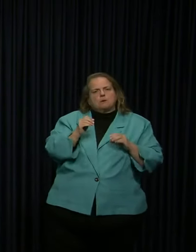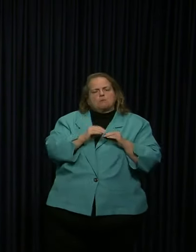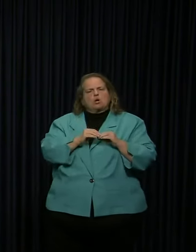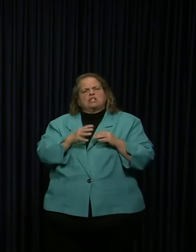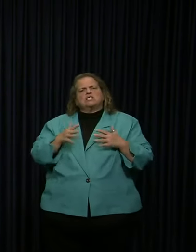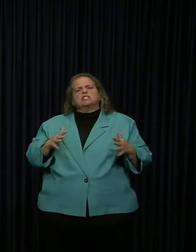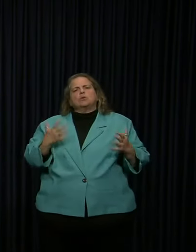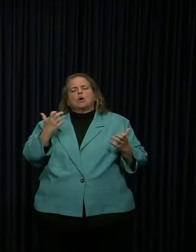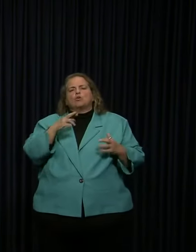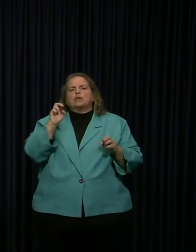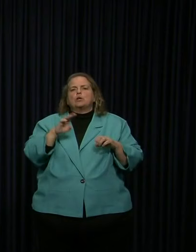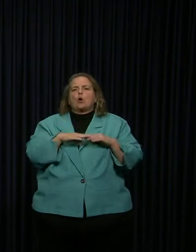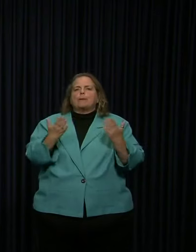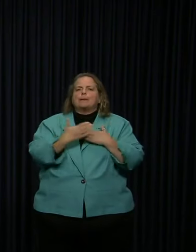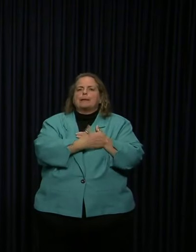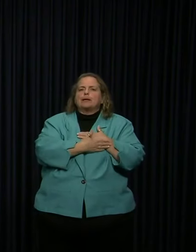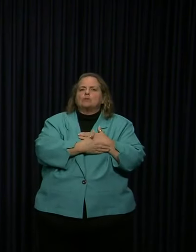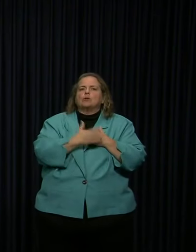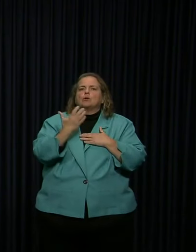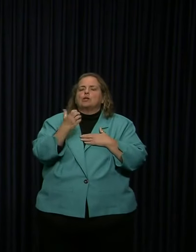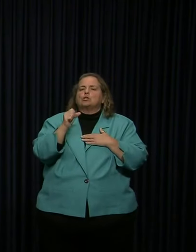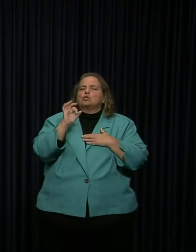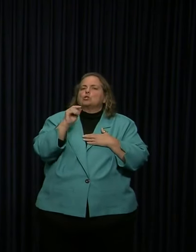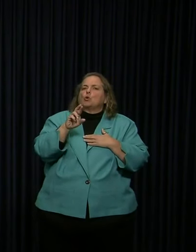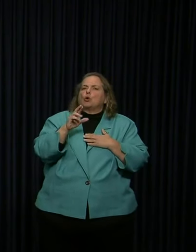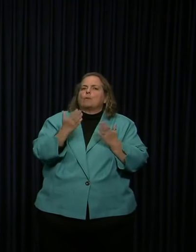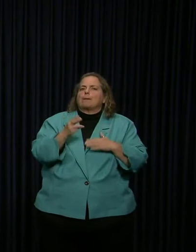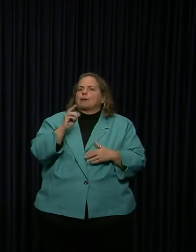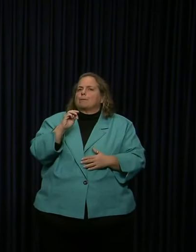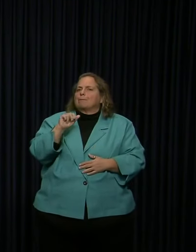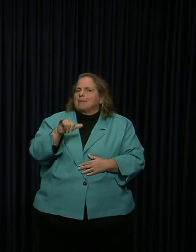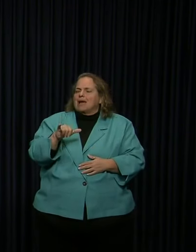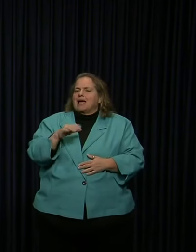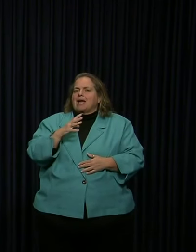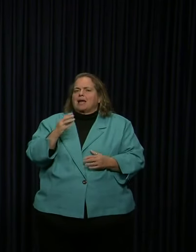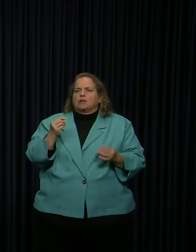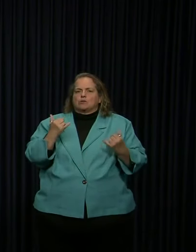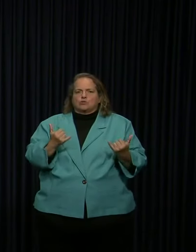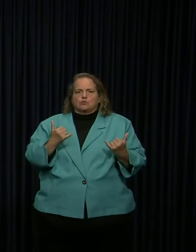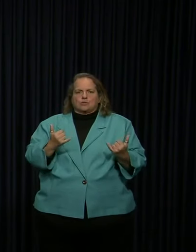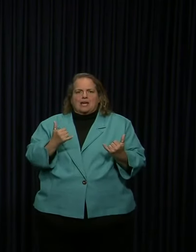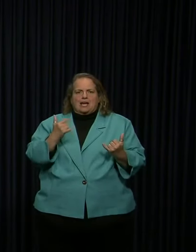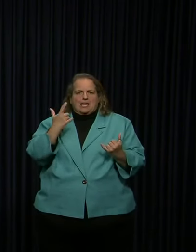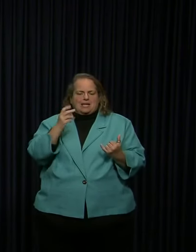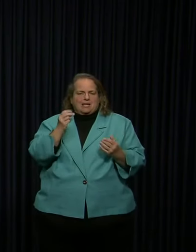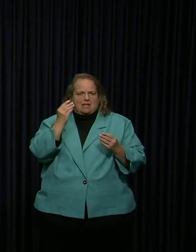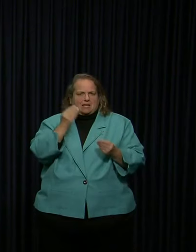BUT AT LEAST THE QUESTION BEING HE SEEMS ANXIOUS TO REOPEN THE ECONOMY.